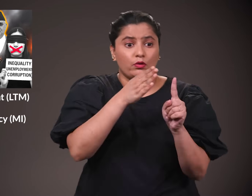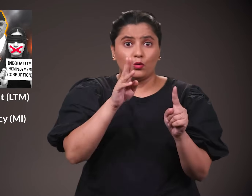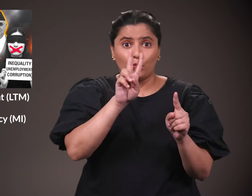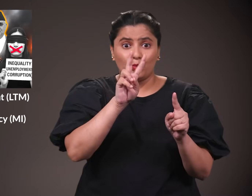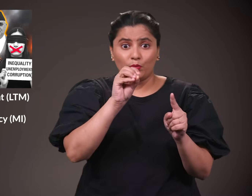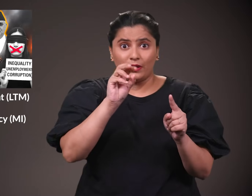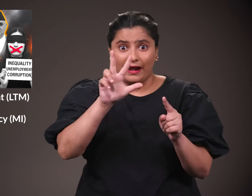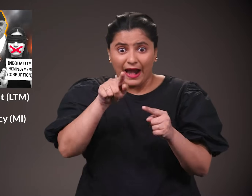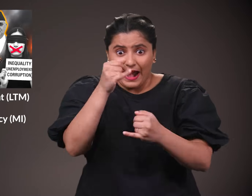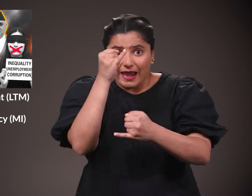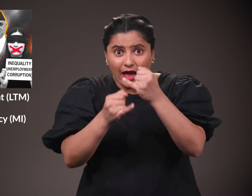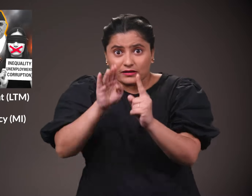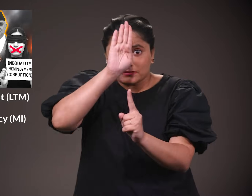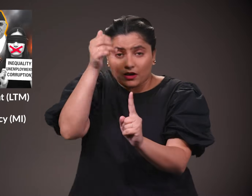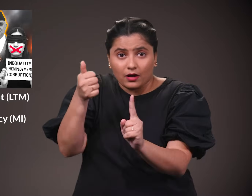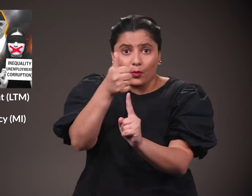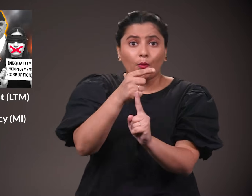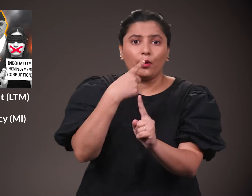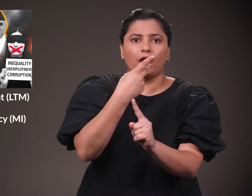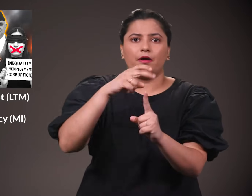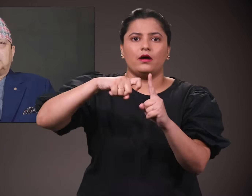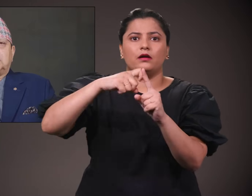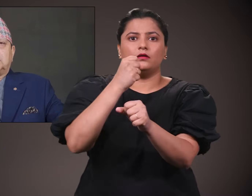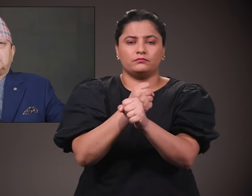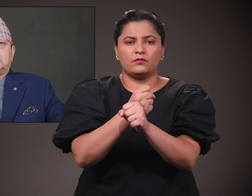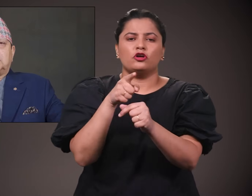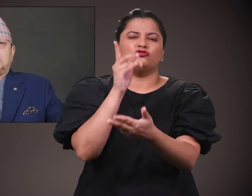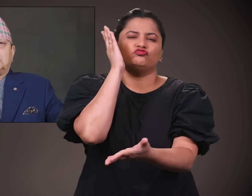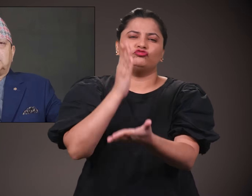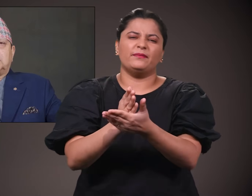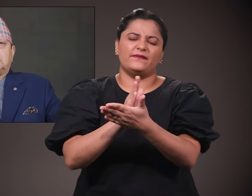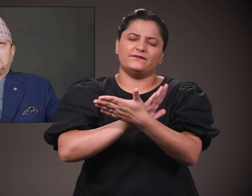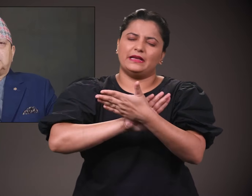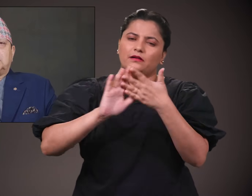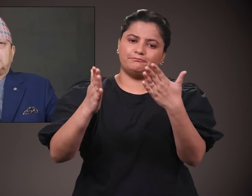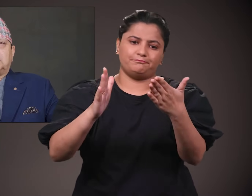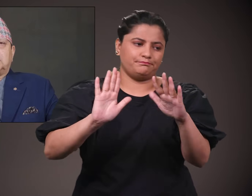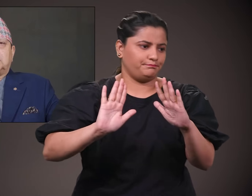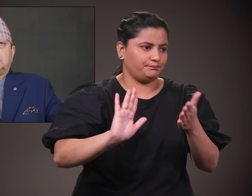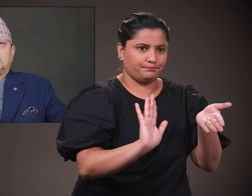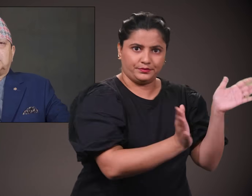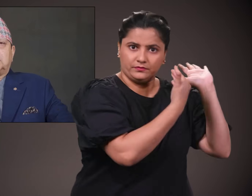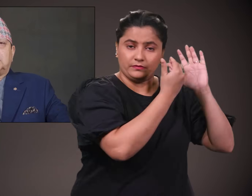In 2008, the last king, King Gyanendra was removed.